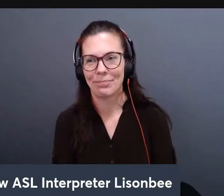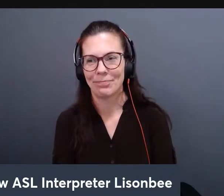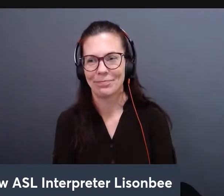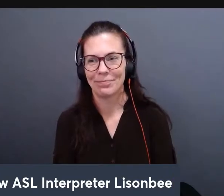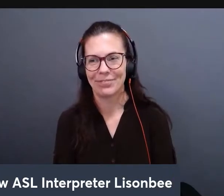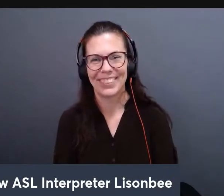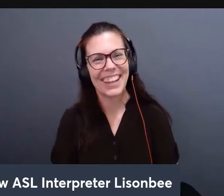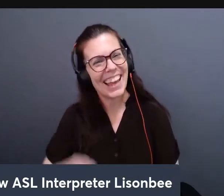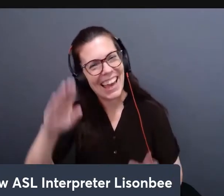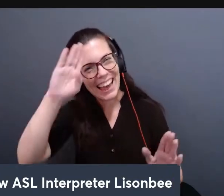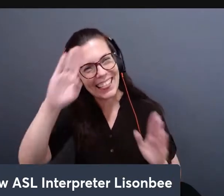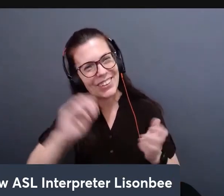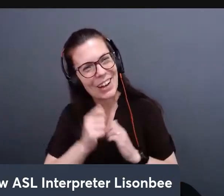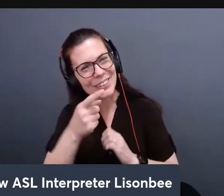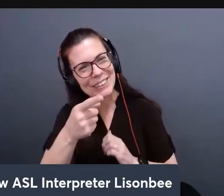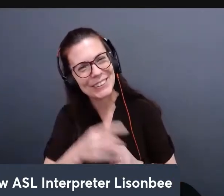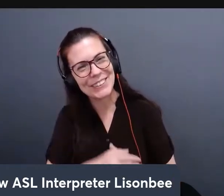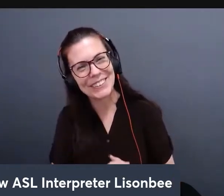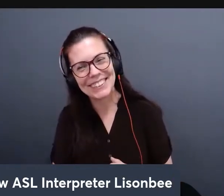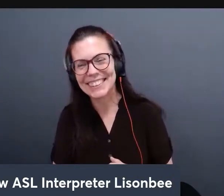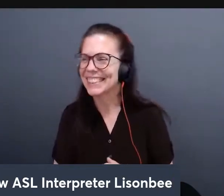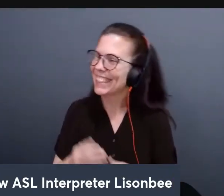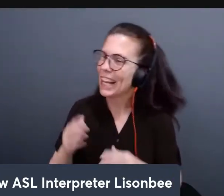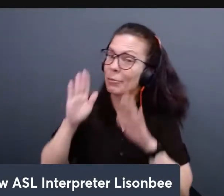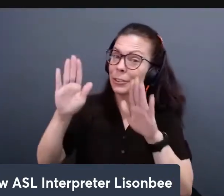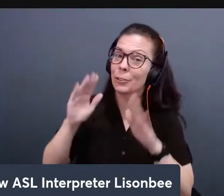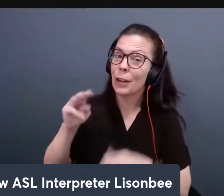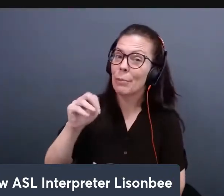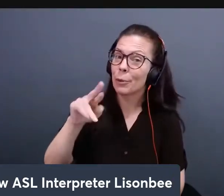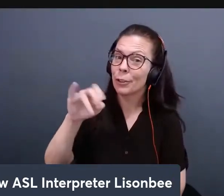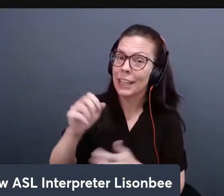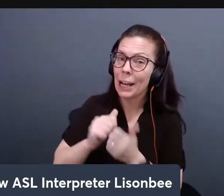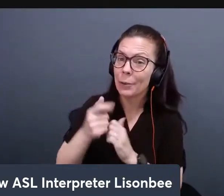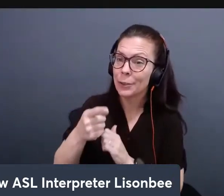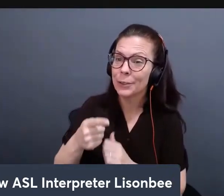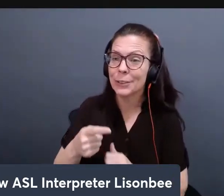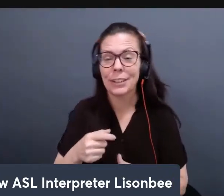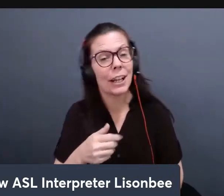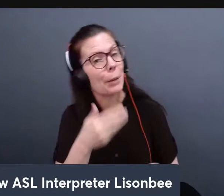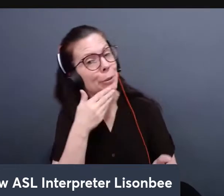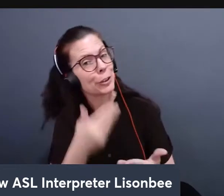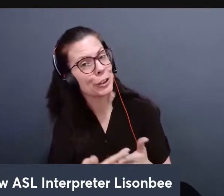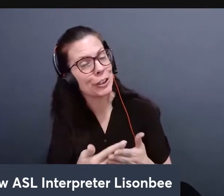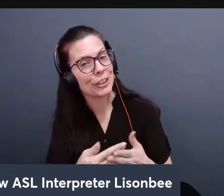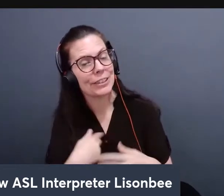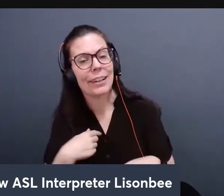Hey, how are you doing? I'm doing great, Marie, how are you? Good. I definitely need to get over there